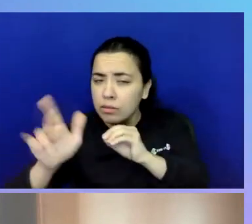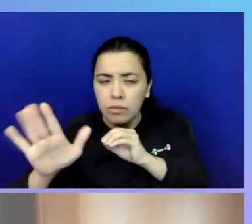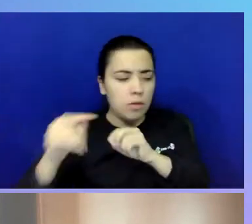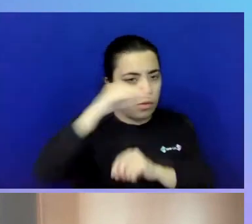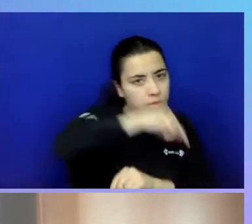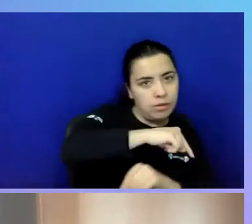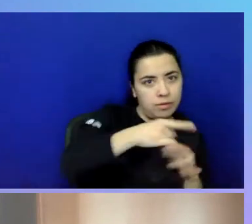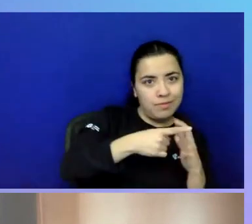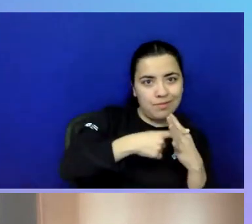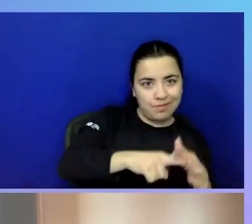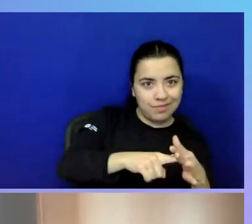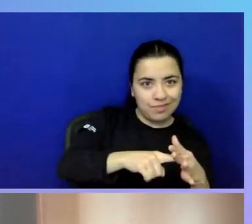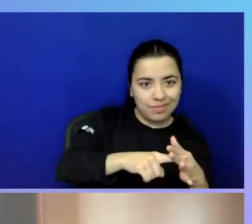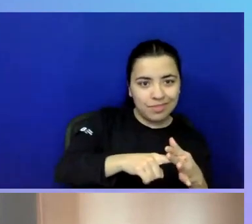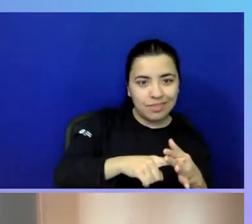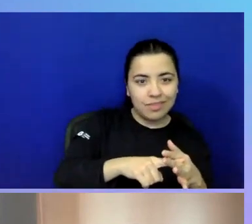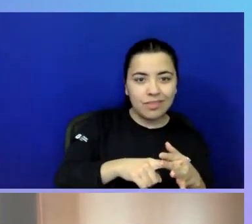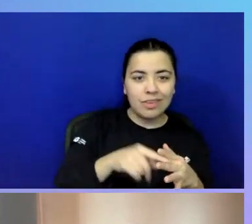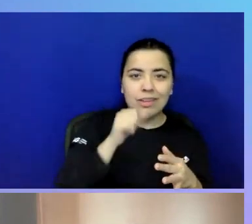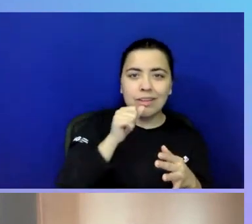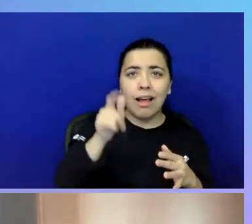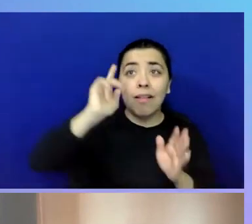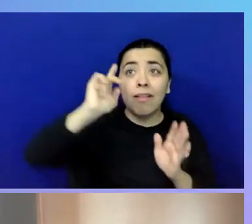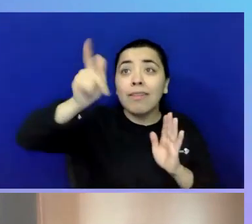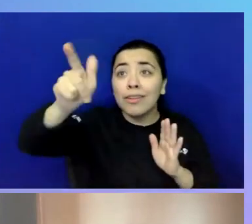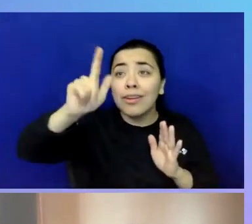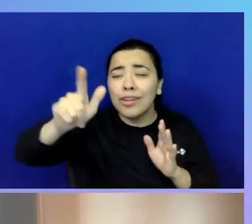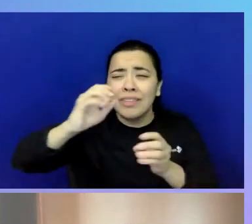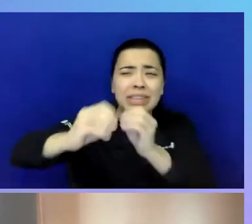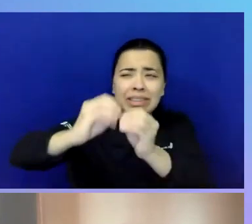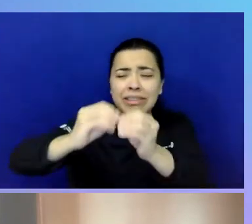than retrofitting accessibility after development, um, which can